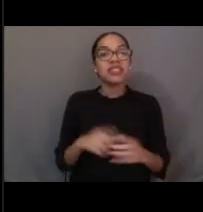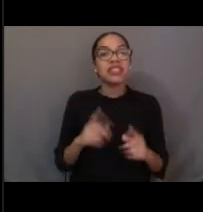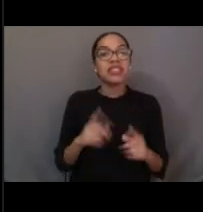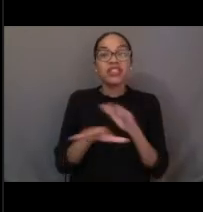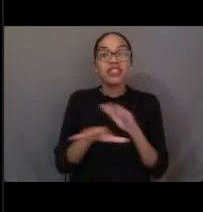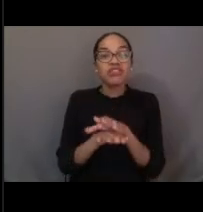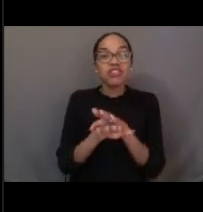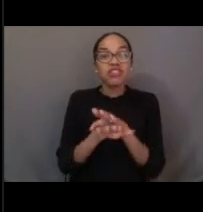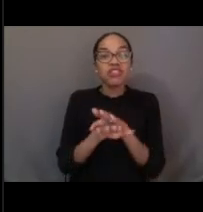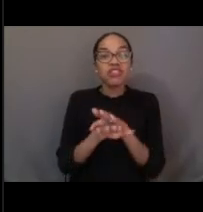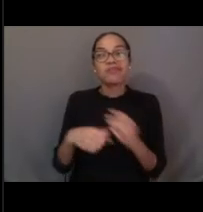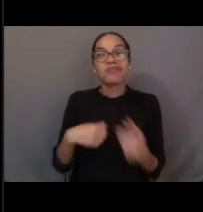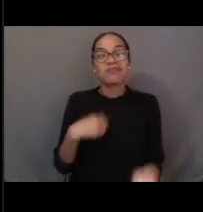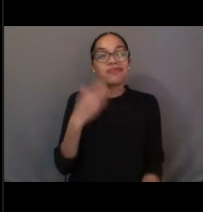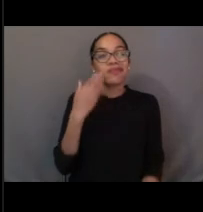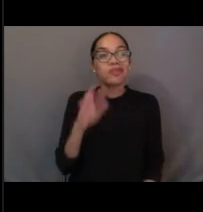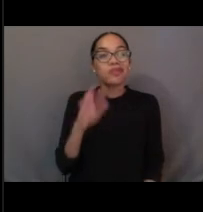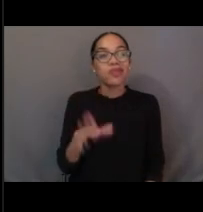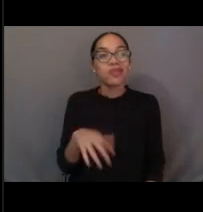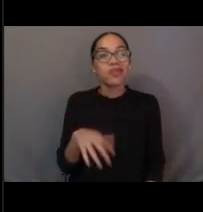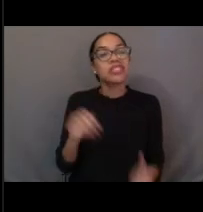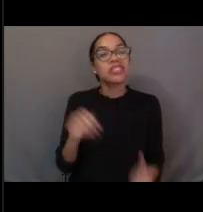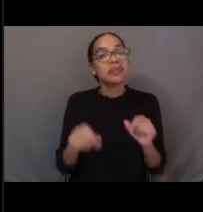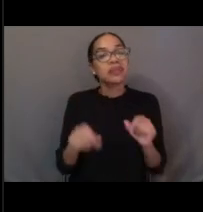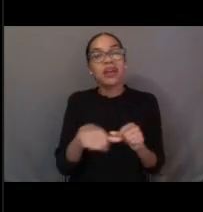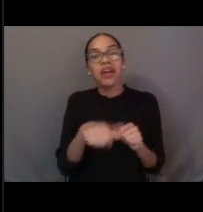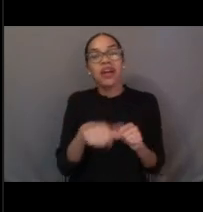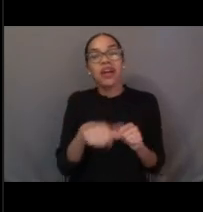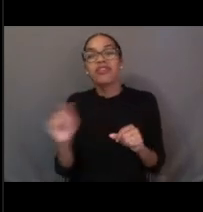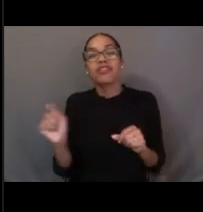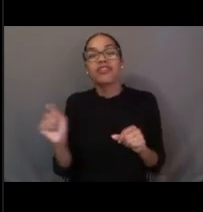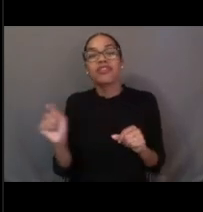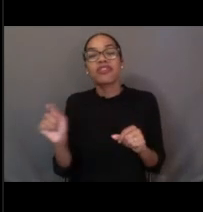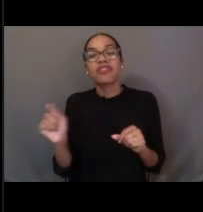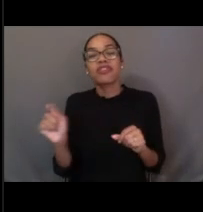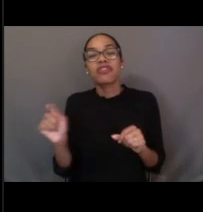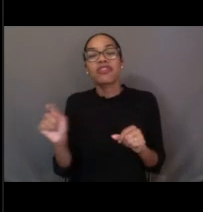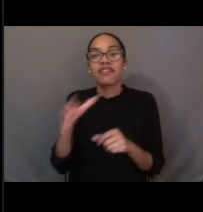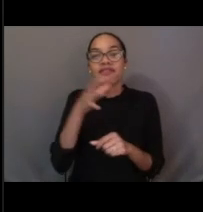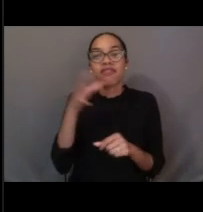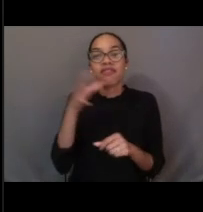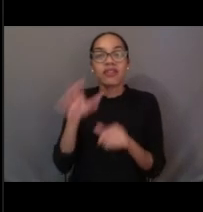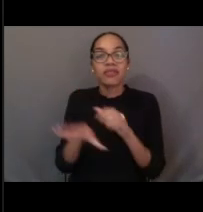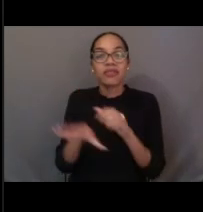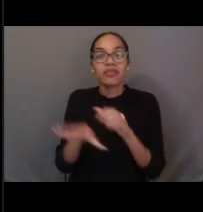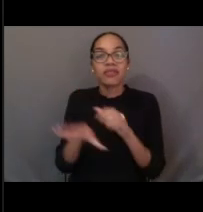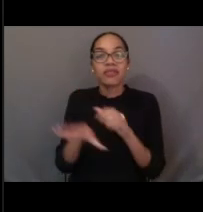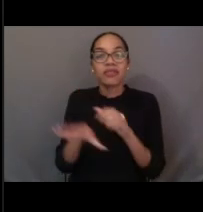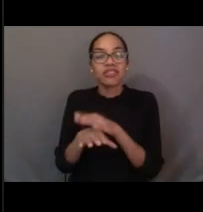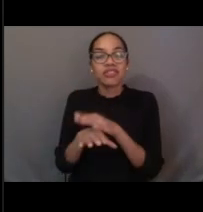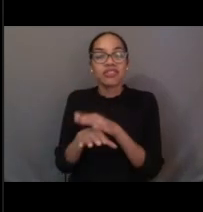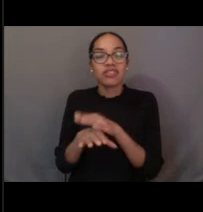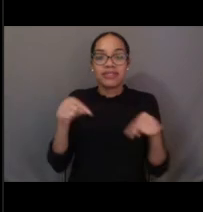Maybe in other parts of the country, but not around here. But yeah, so the basic ones are big fish farms.